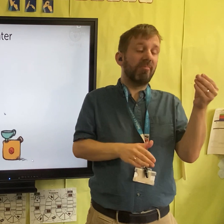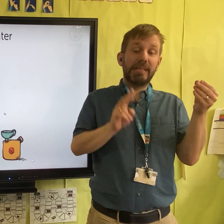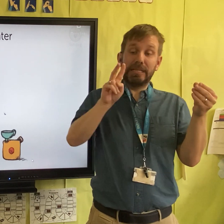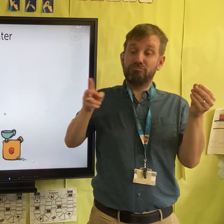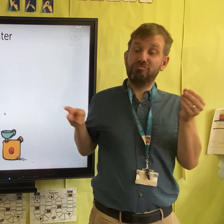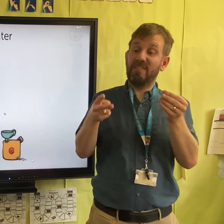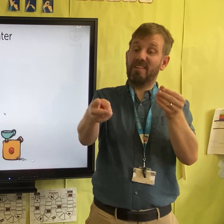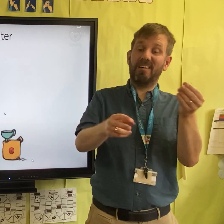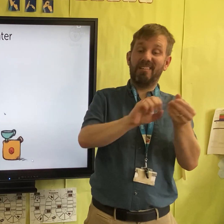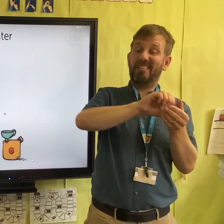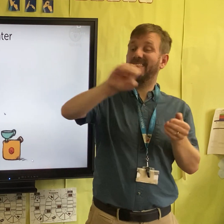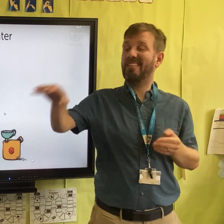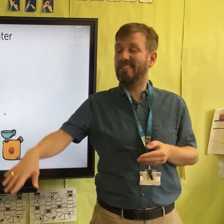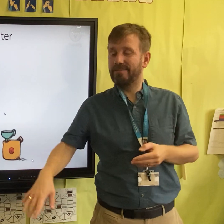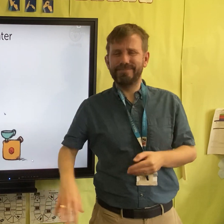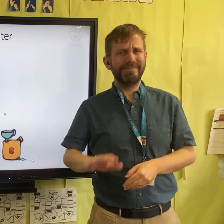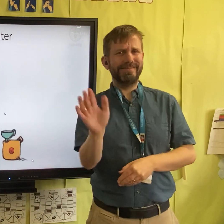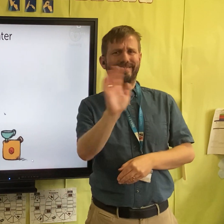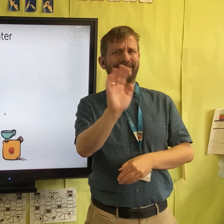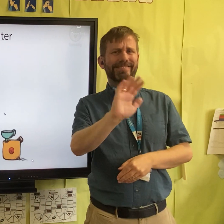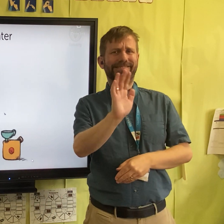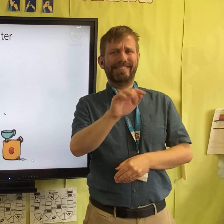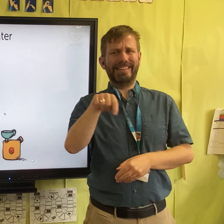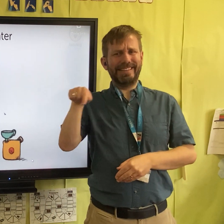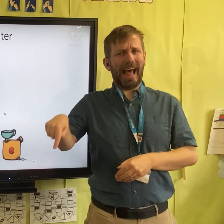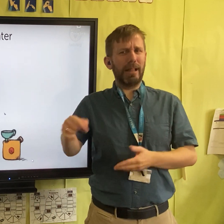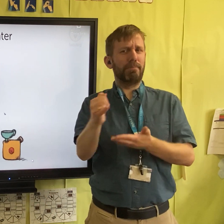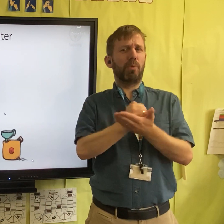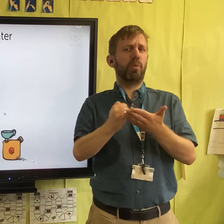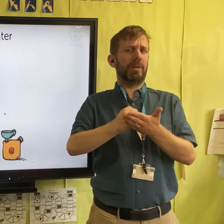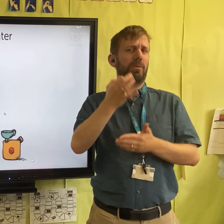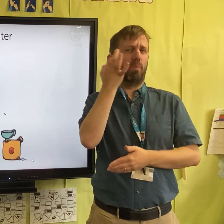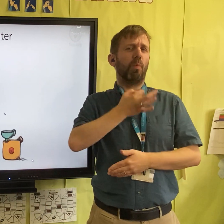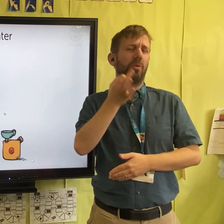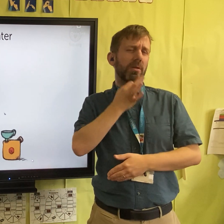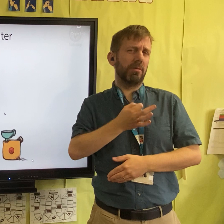eating some crisps and you finish them and there's a river next to you don't throw the wrapper,